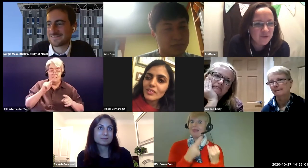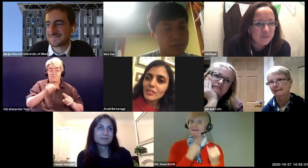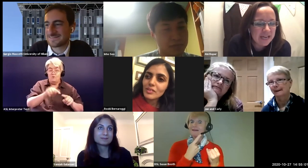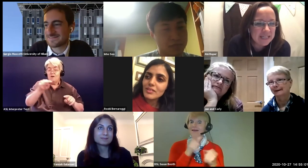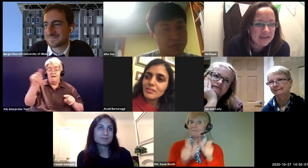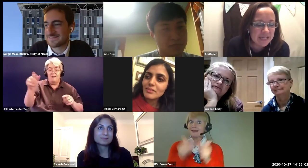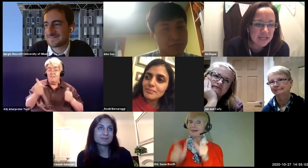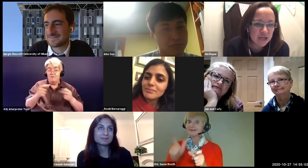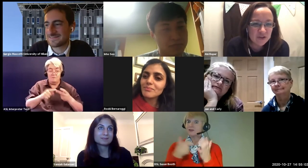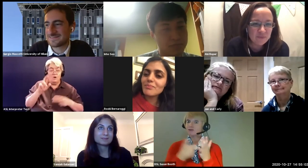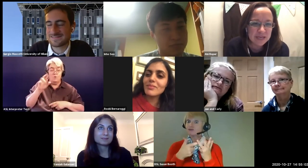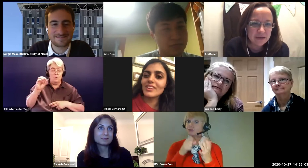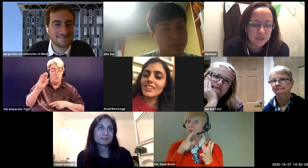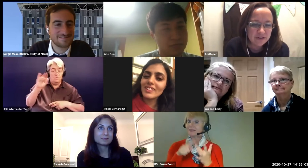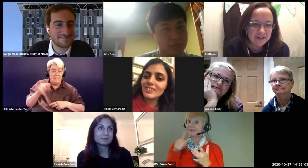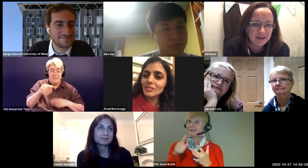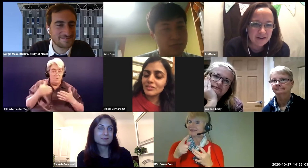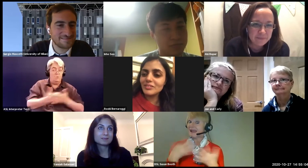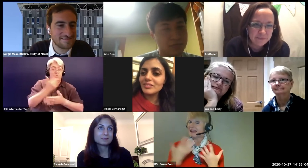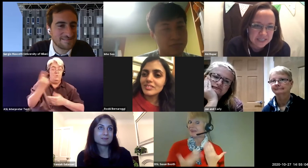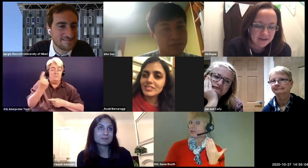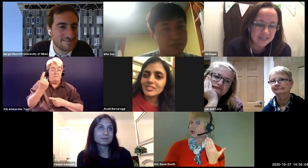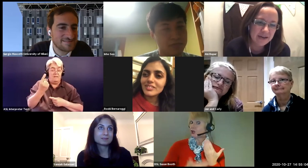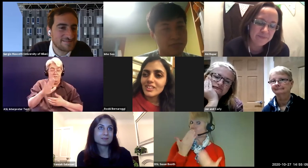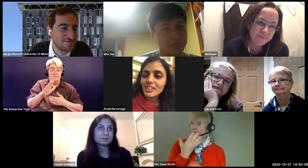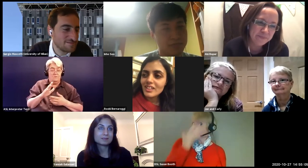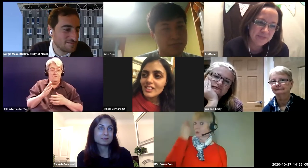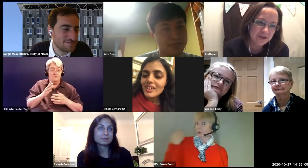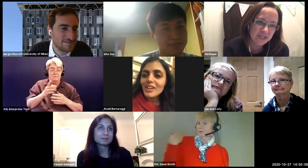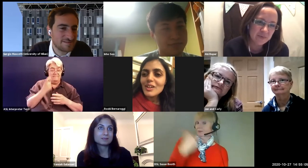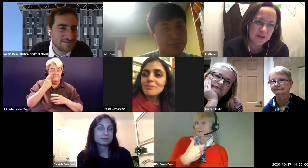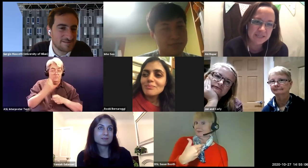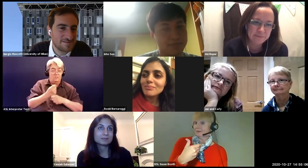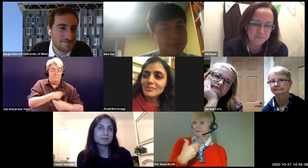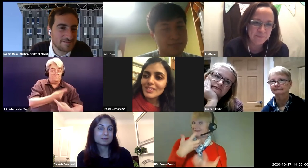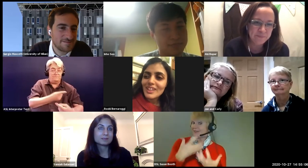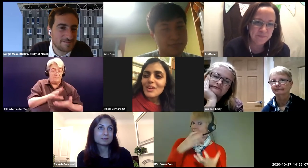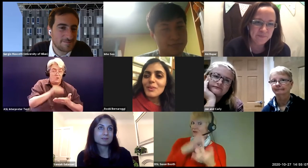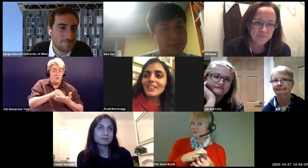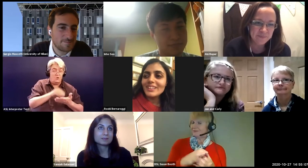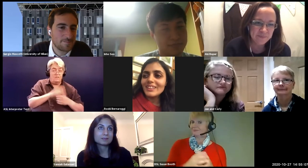Roobi is there anything new you've picked up during um this last year technology guys well um